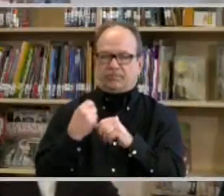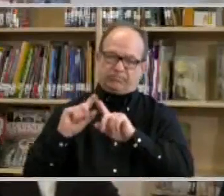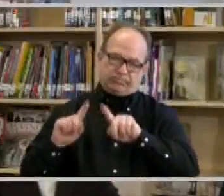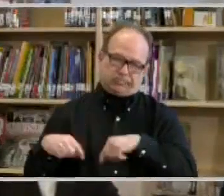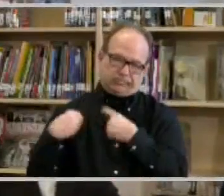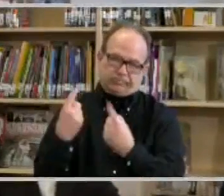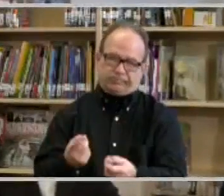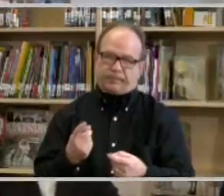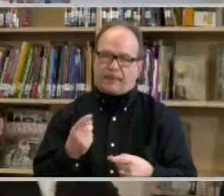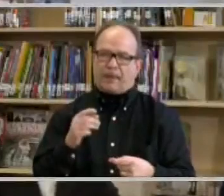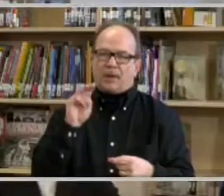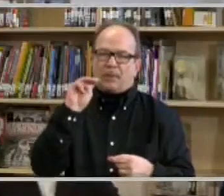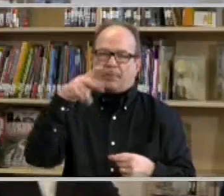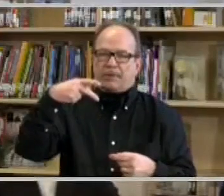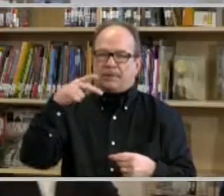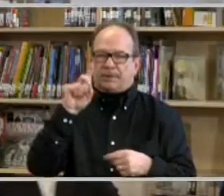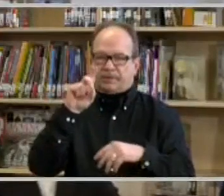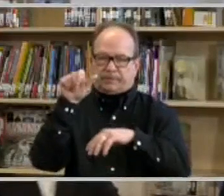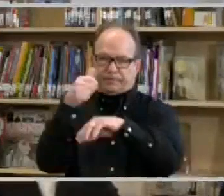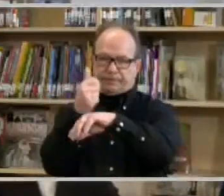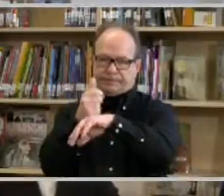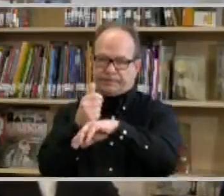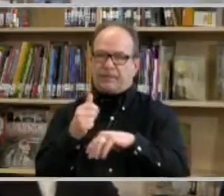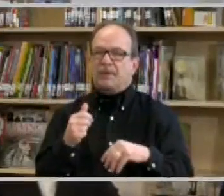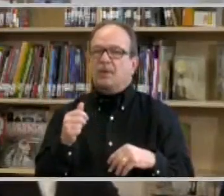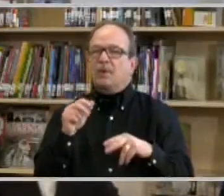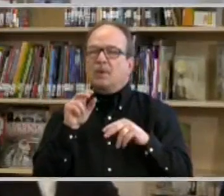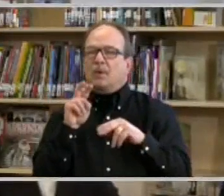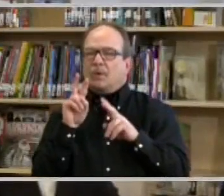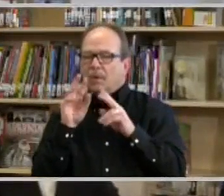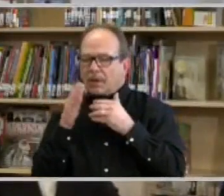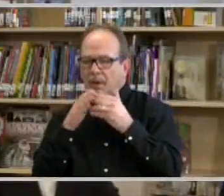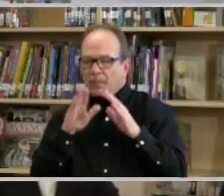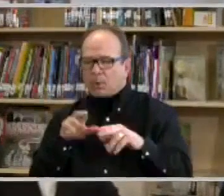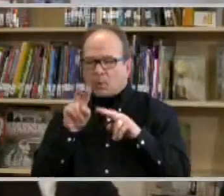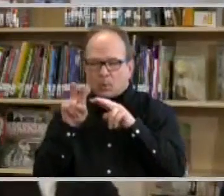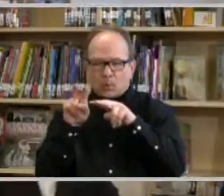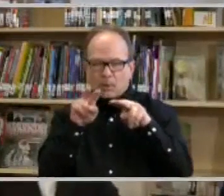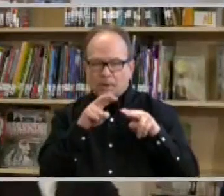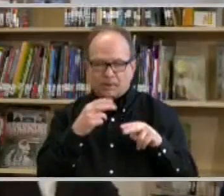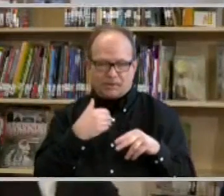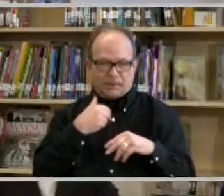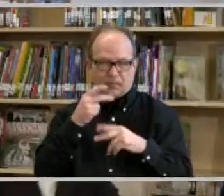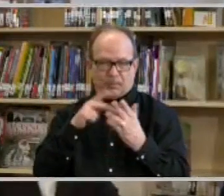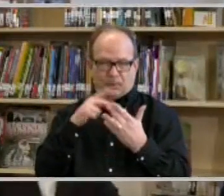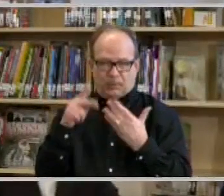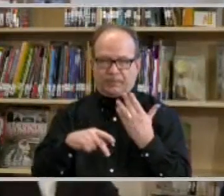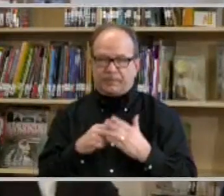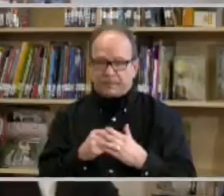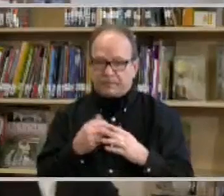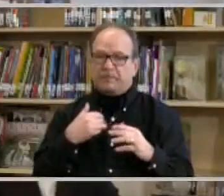MPD START NEIGHBORHOOD WATCH ACROSS THE CITY.